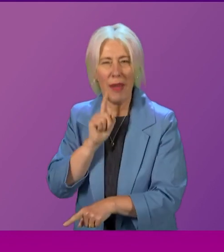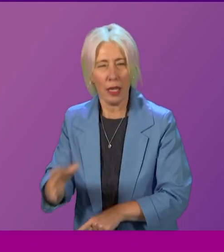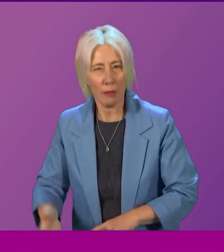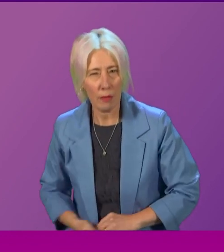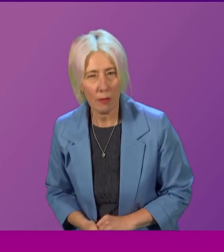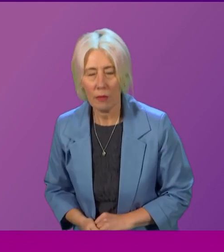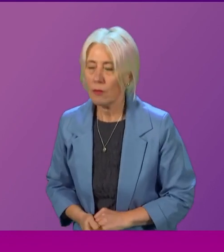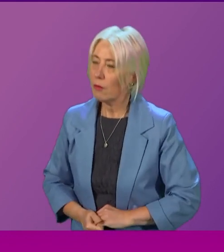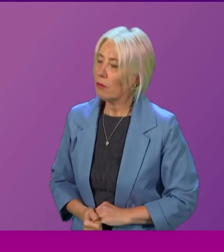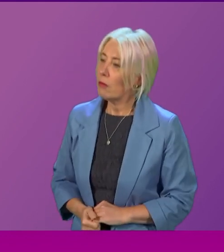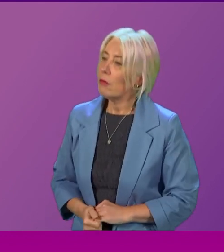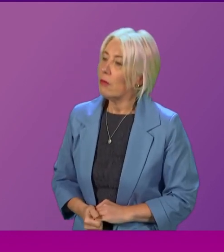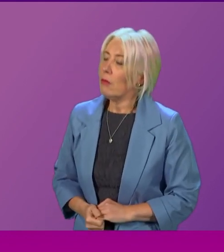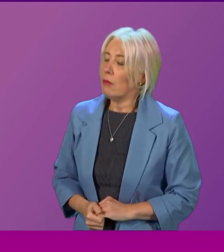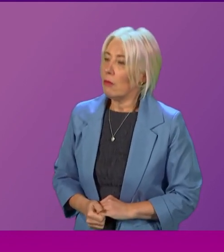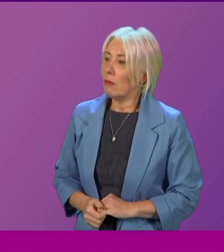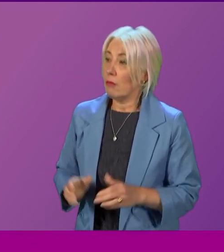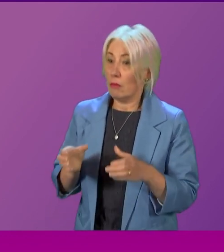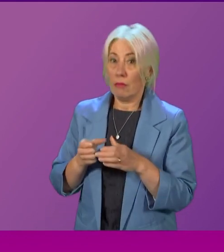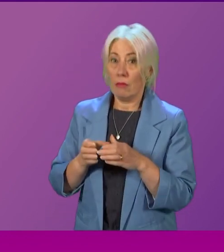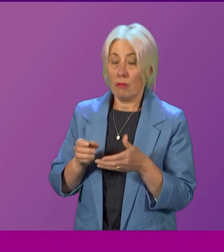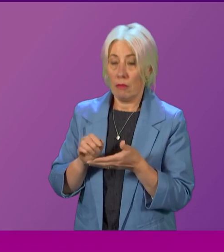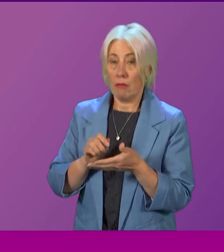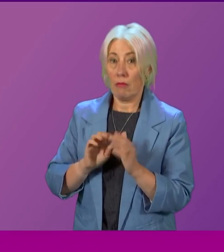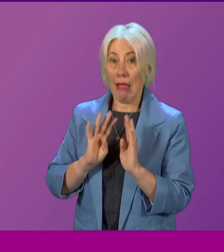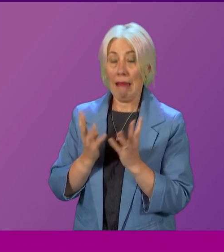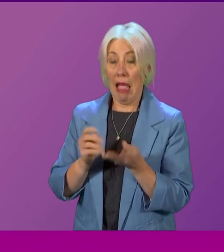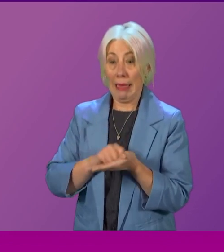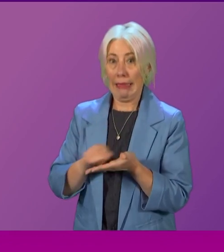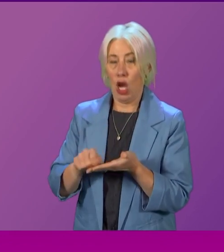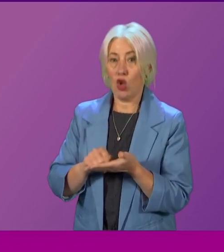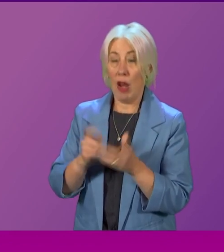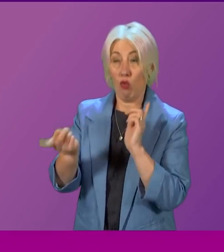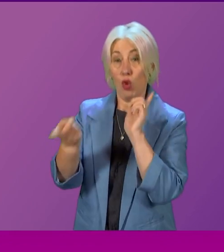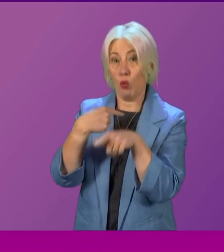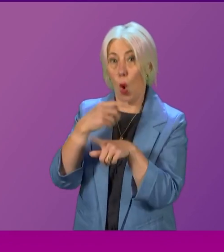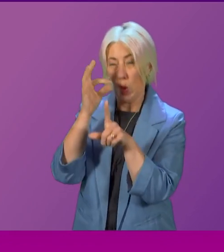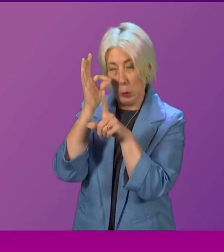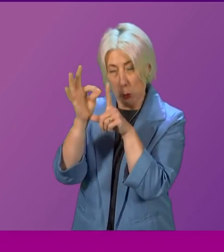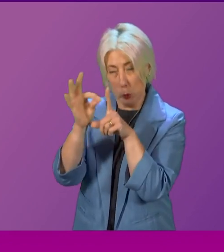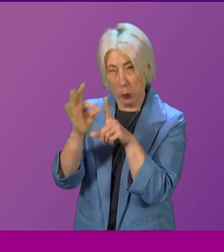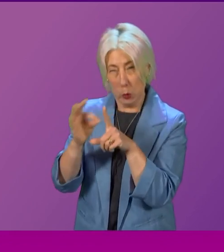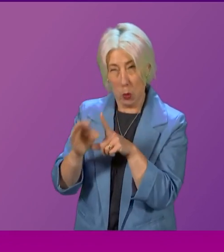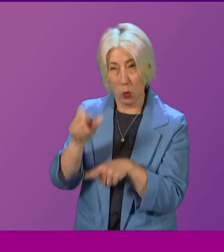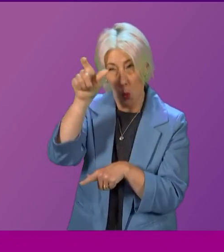Not only has the cabinet secretary responded in detail to the comments of the special rapporteur—I